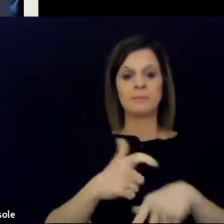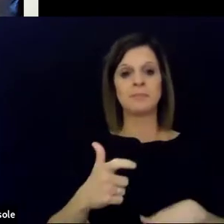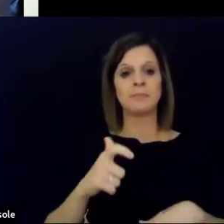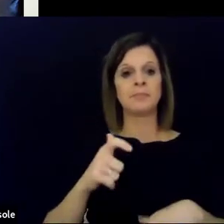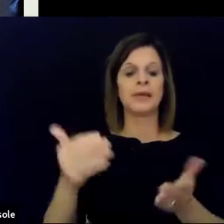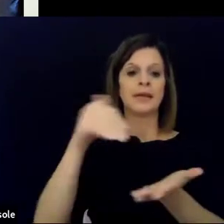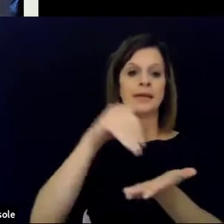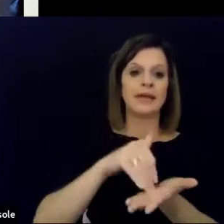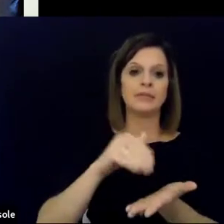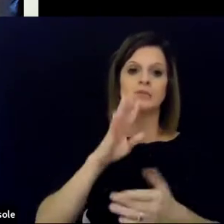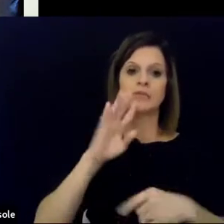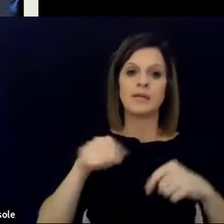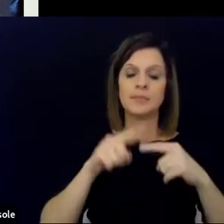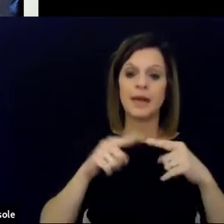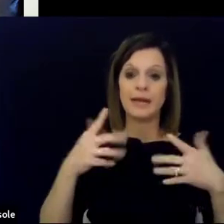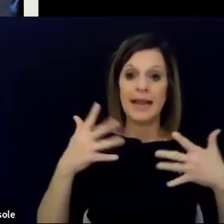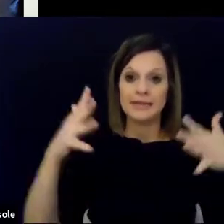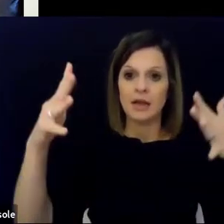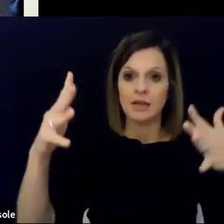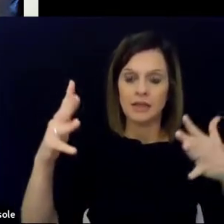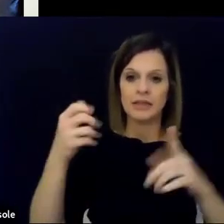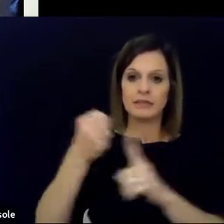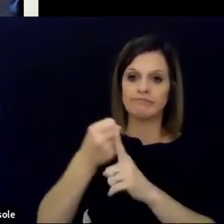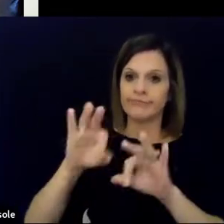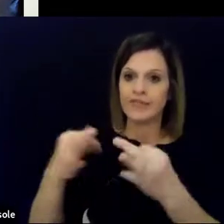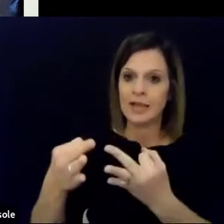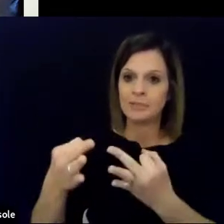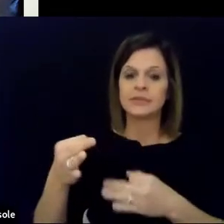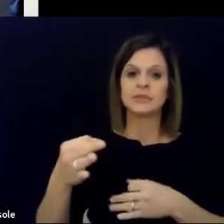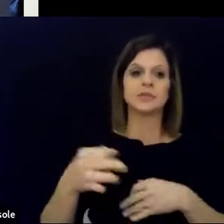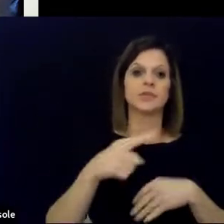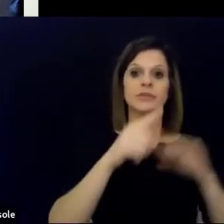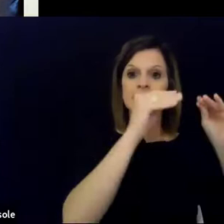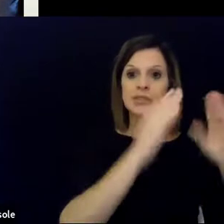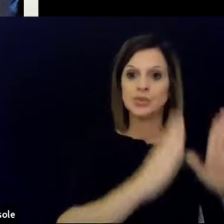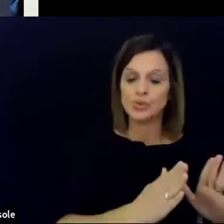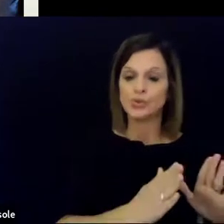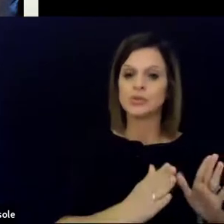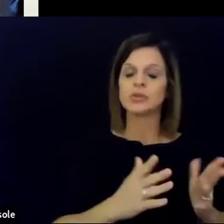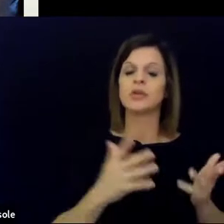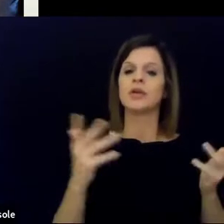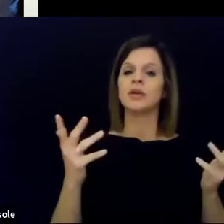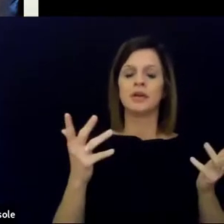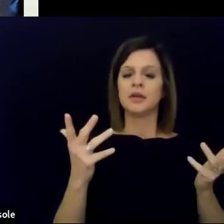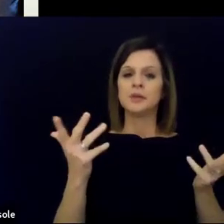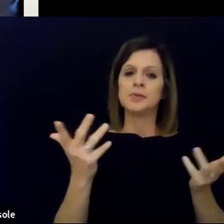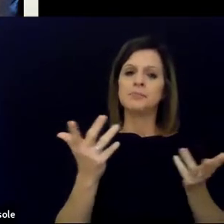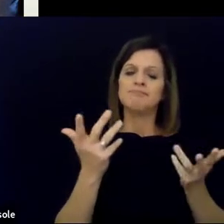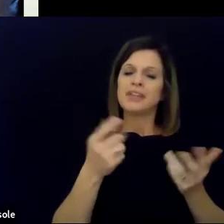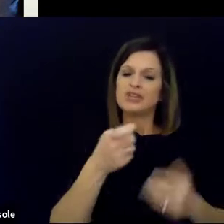that can happen to the families and to the educators. Can you give us kind of an idea of maybe even just